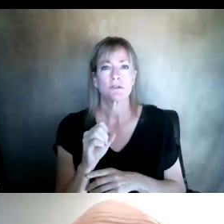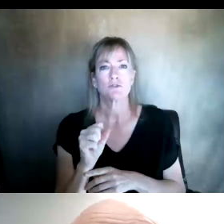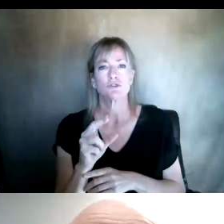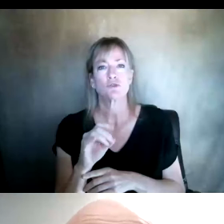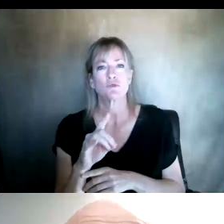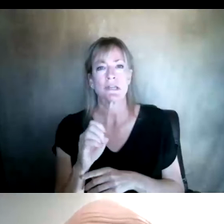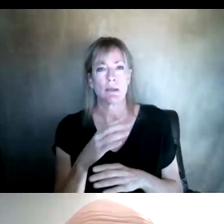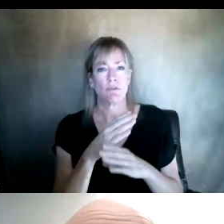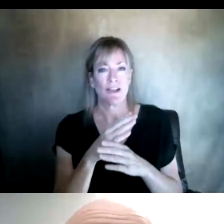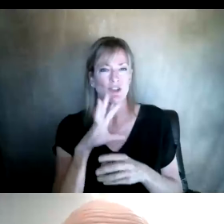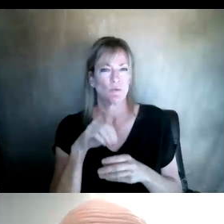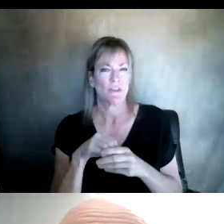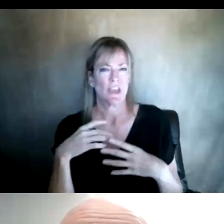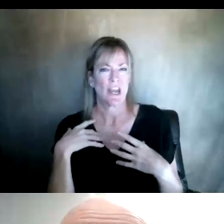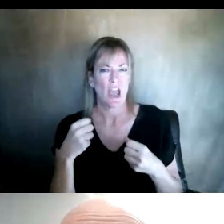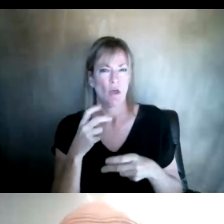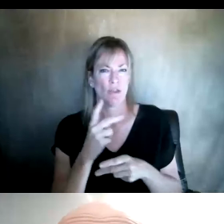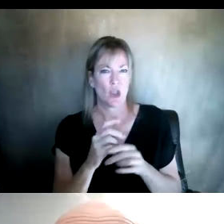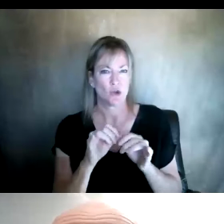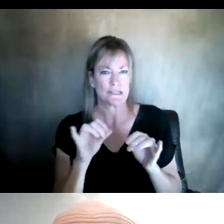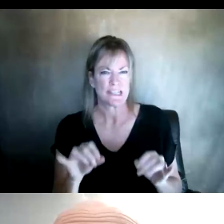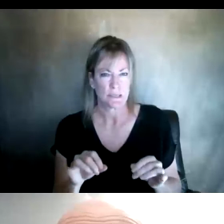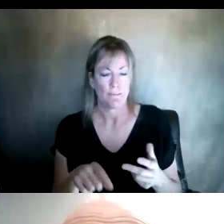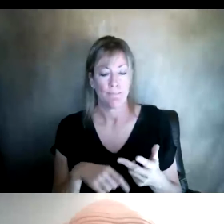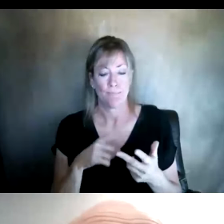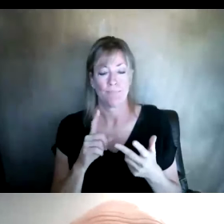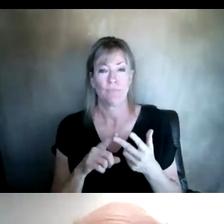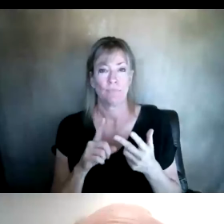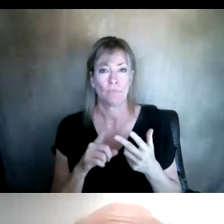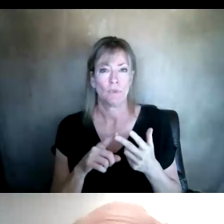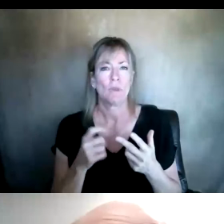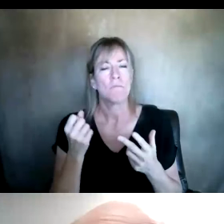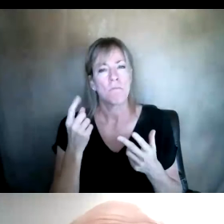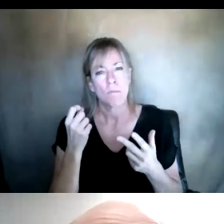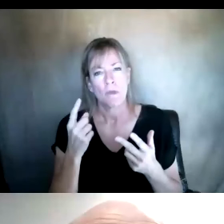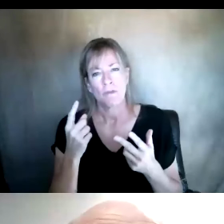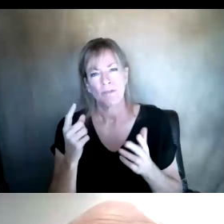SYSTEMS. AND FINALLY, THE SMALLEST OF THE THREE PROGRAMS